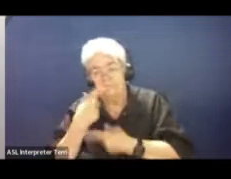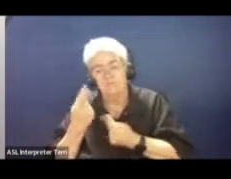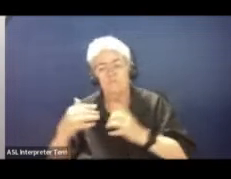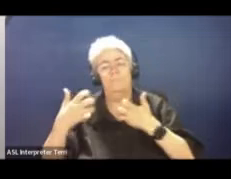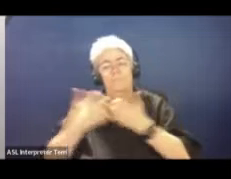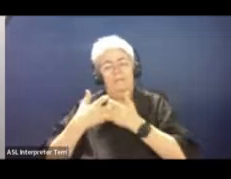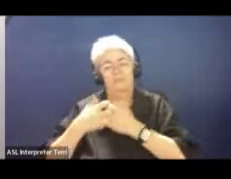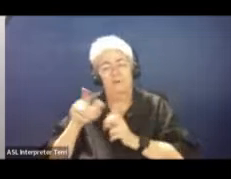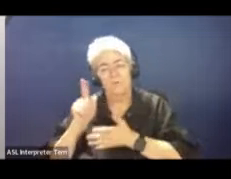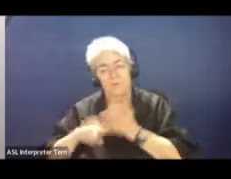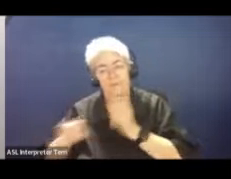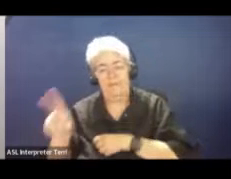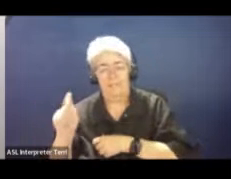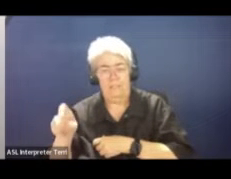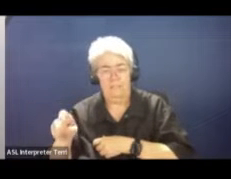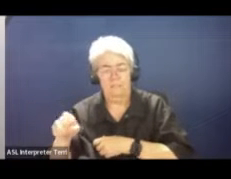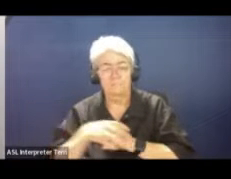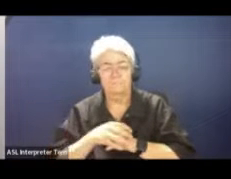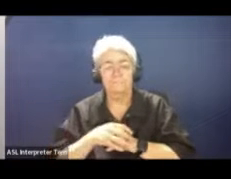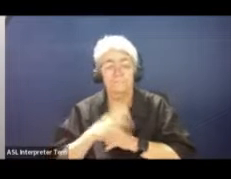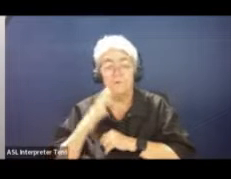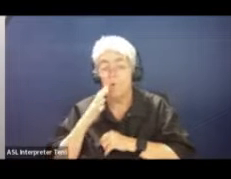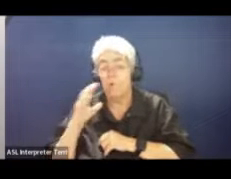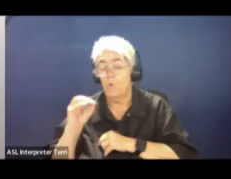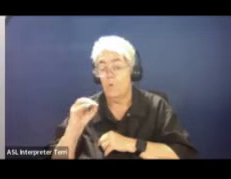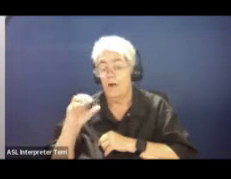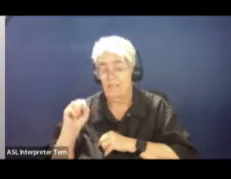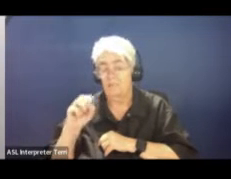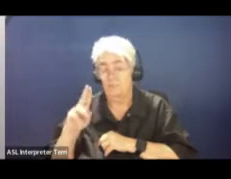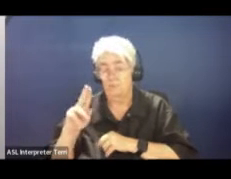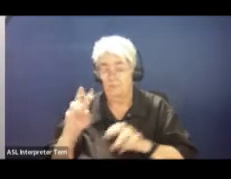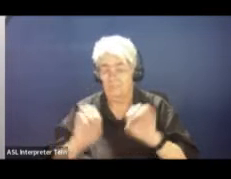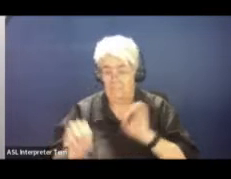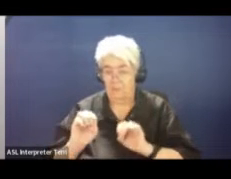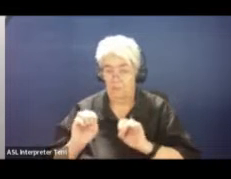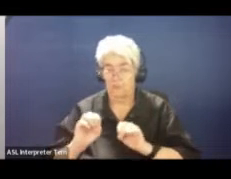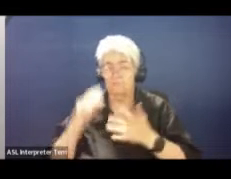There is a point on the OSU, that the questions kind of